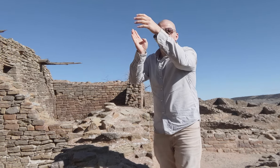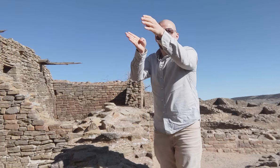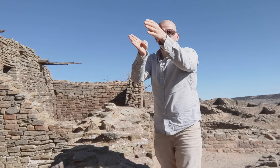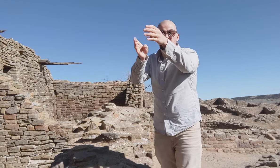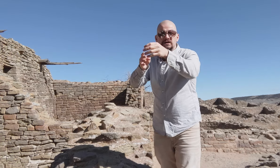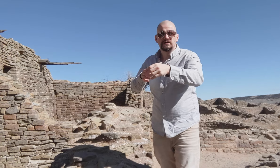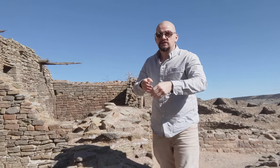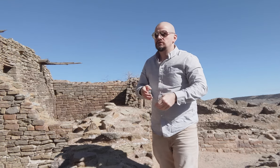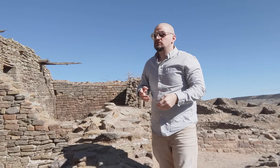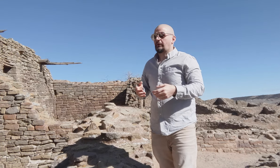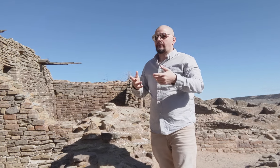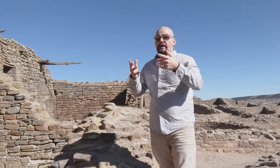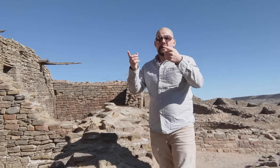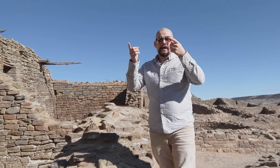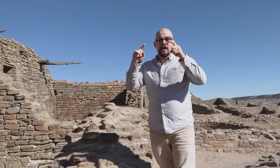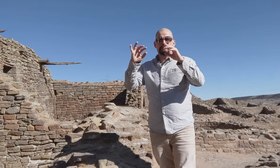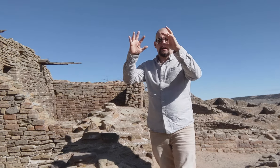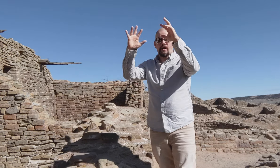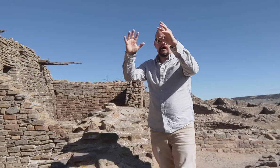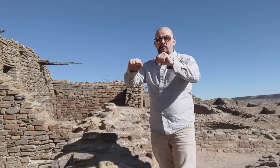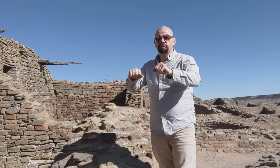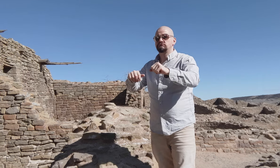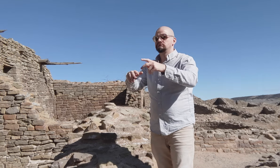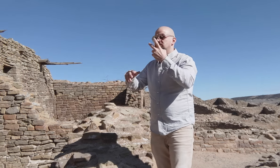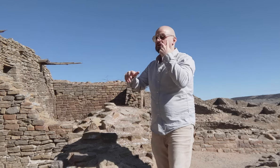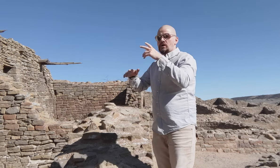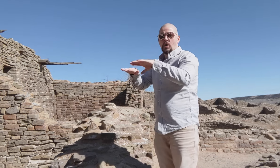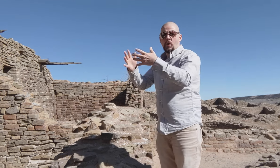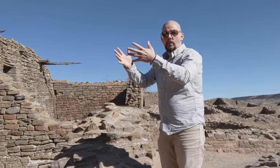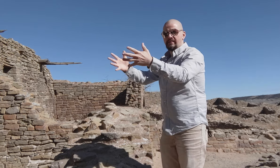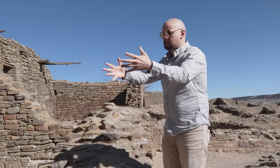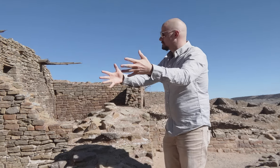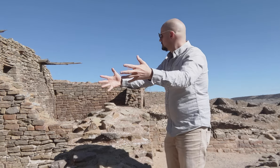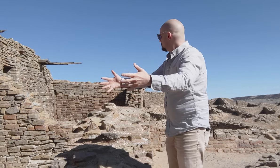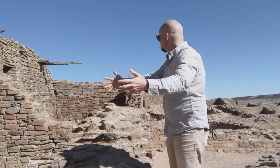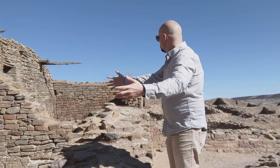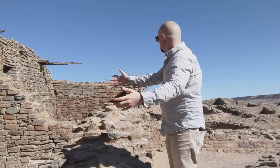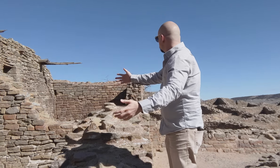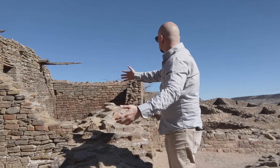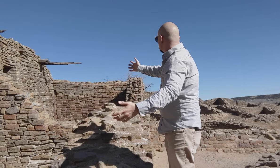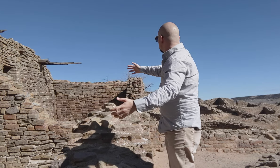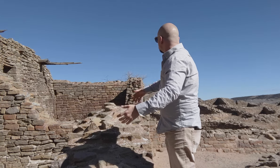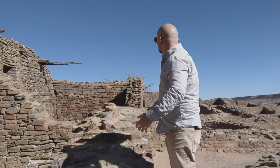When the walls happened to collapse, we are able to see inside very well.